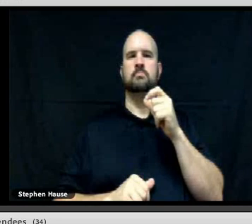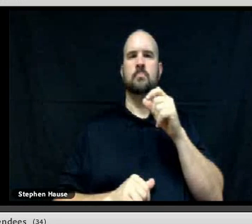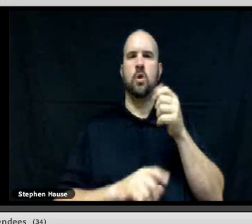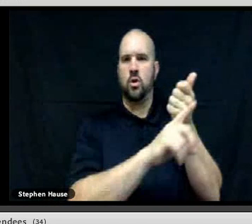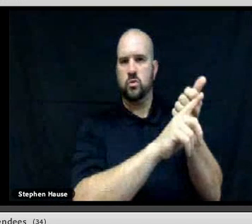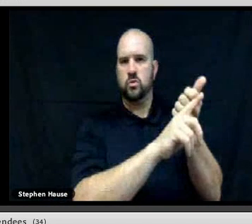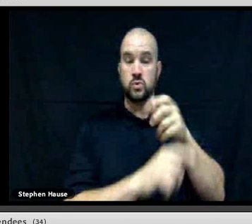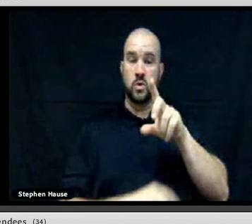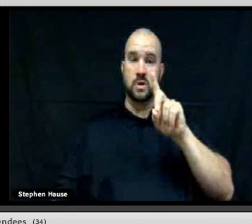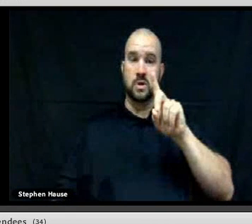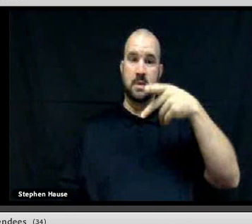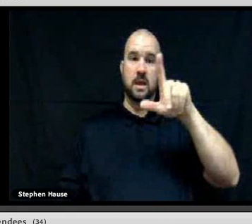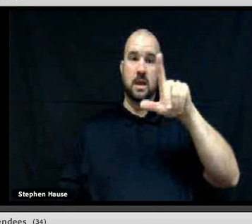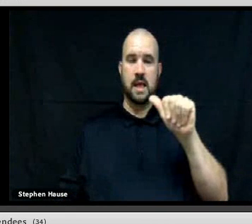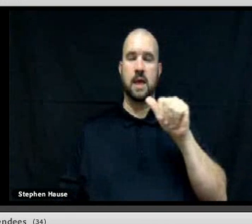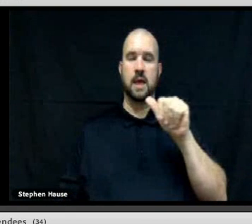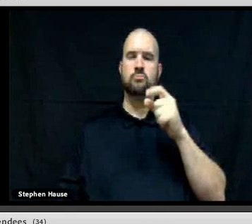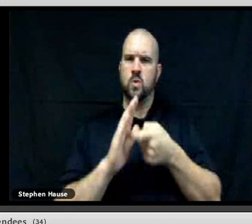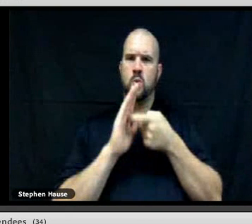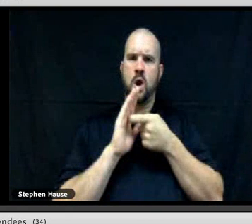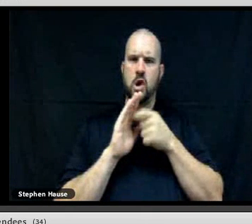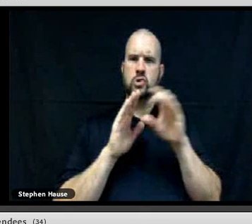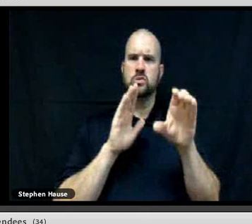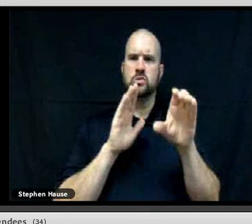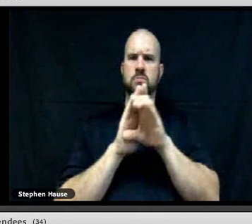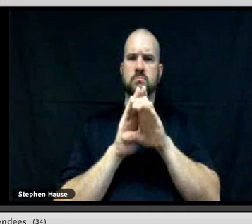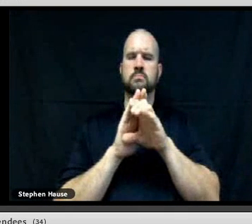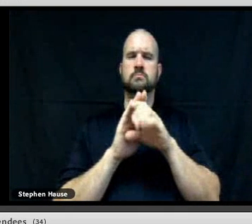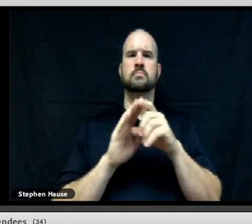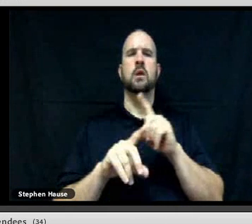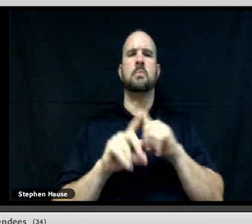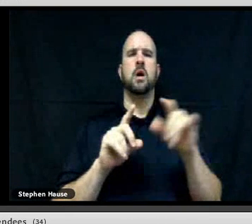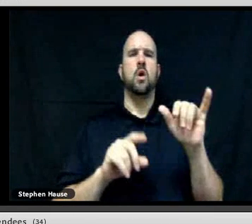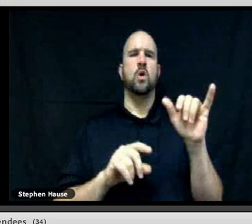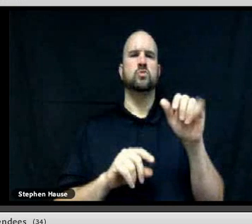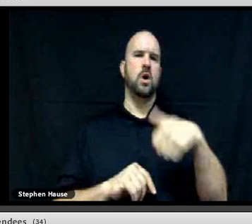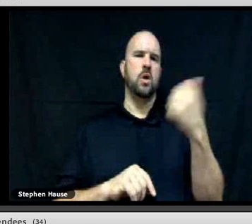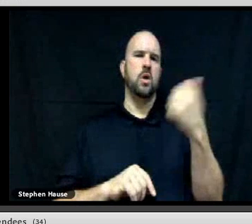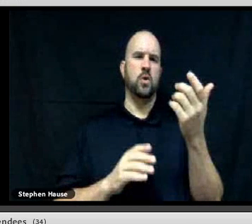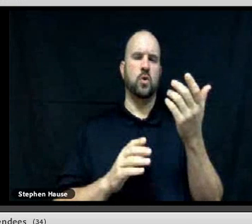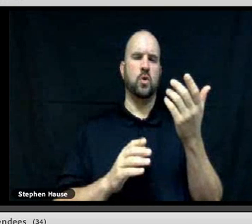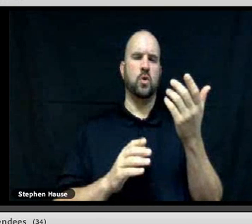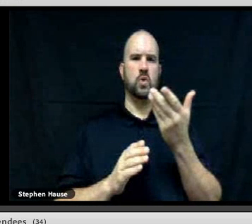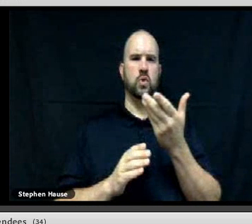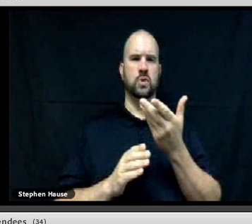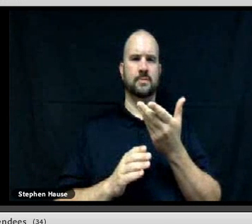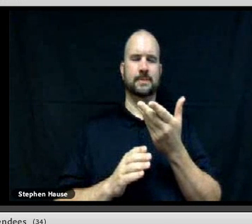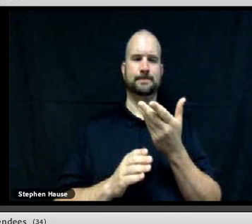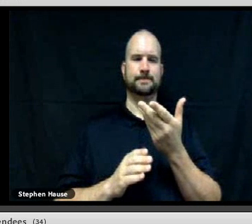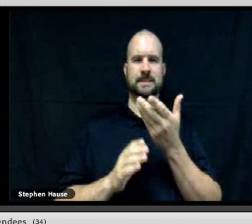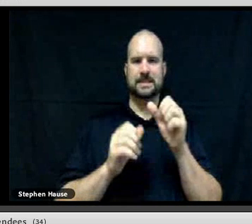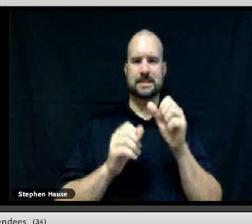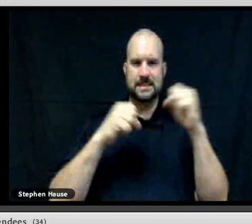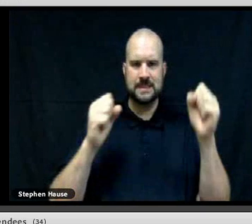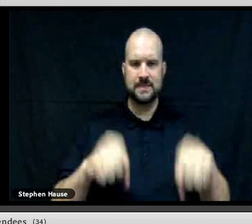but some other systems using the metadata submitted might not have that thumbnail or any reference to that digital object.